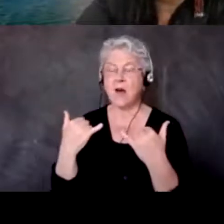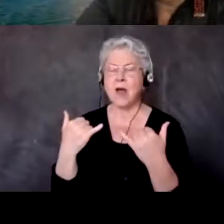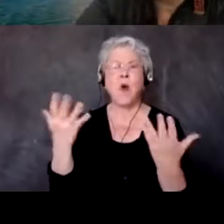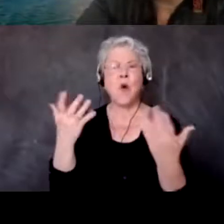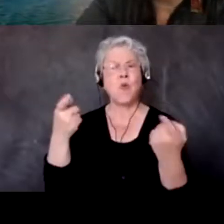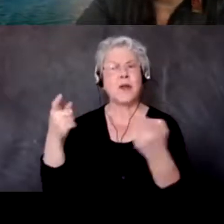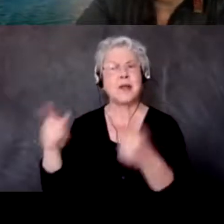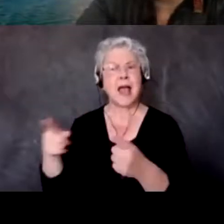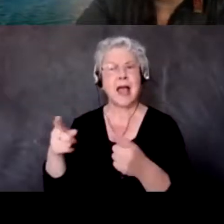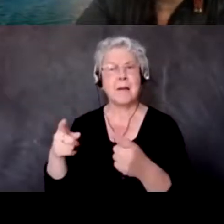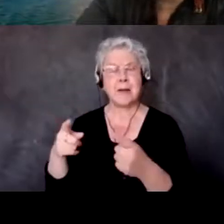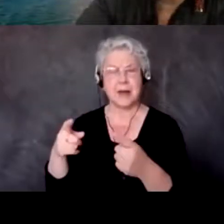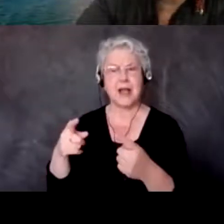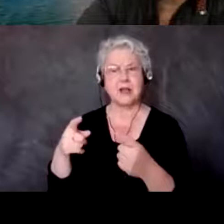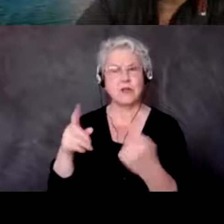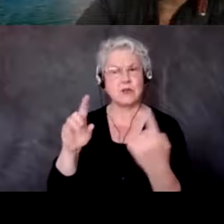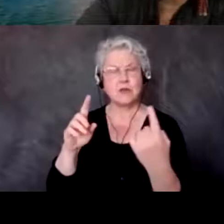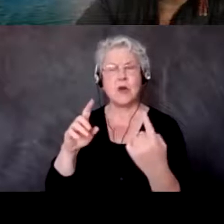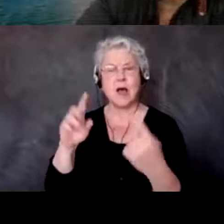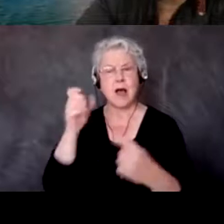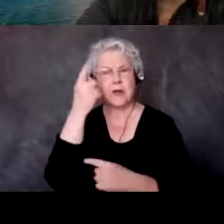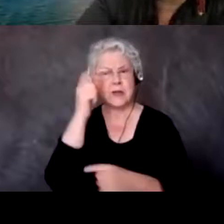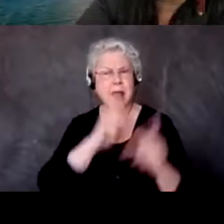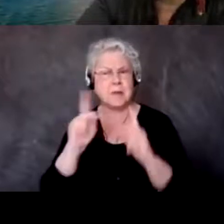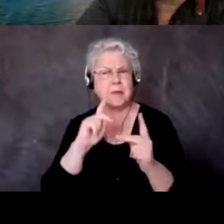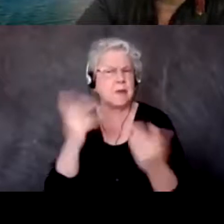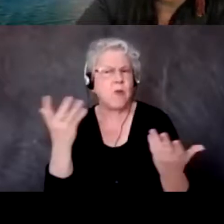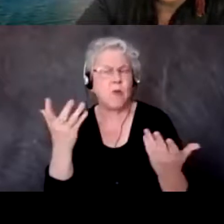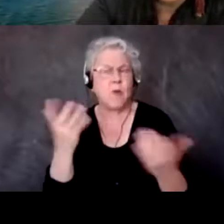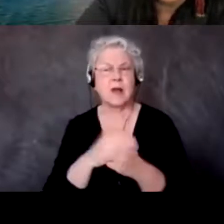meet people where they're at, so that means that we’re focusing on like the COVID-19,